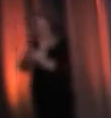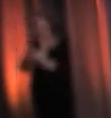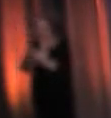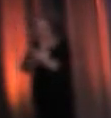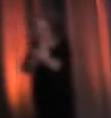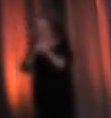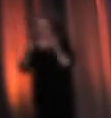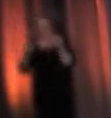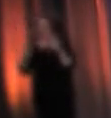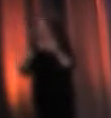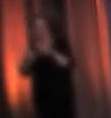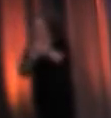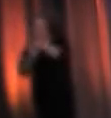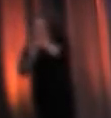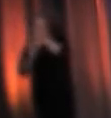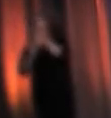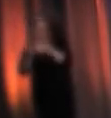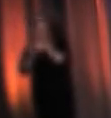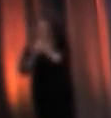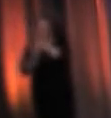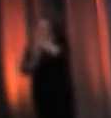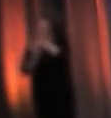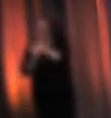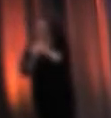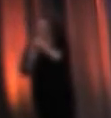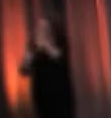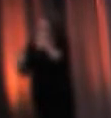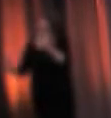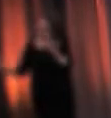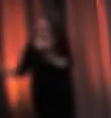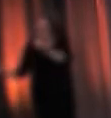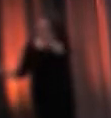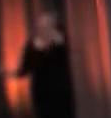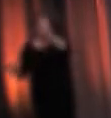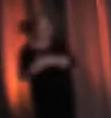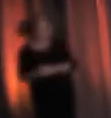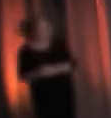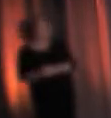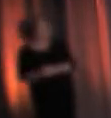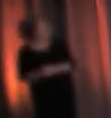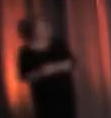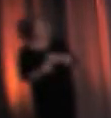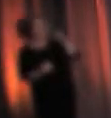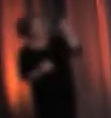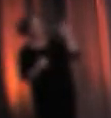Disability Arts Online, their winning citation read, is a website packed with news, events and information which